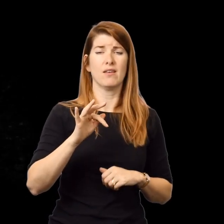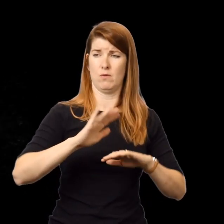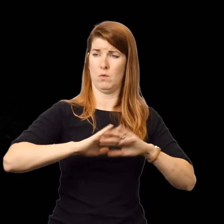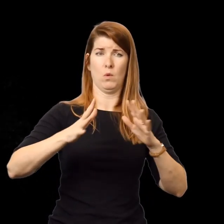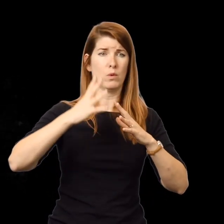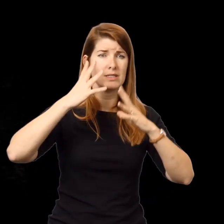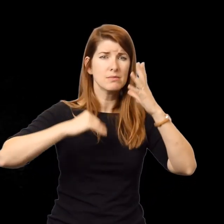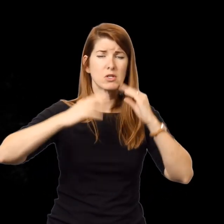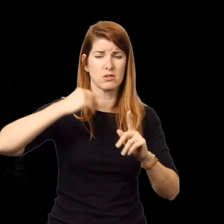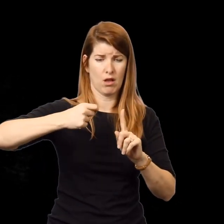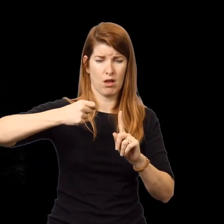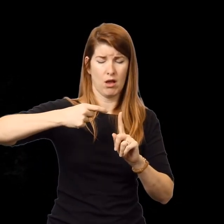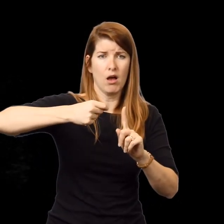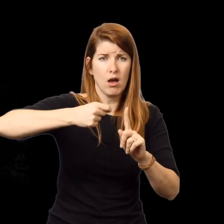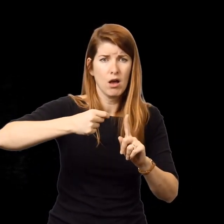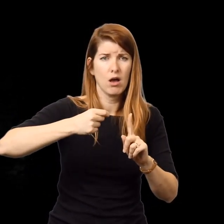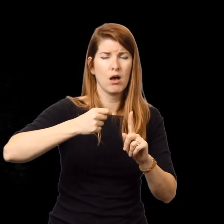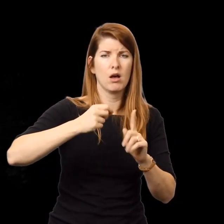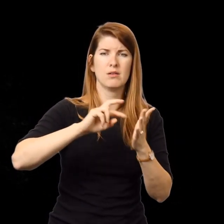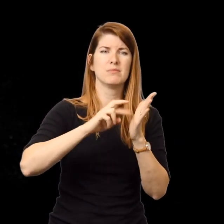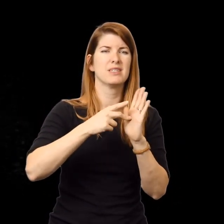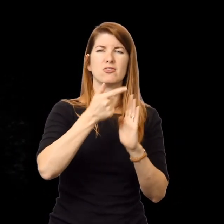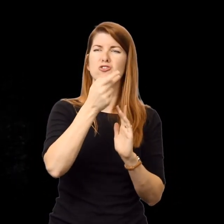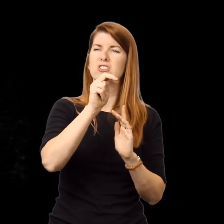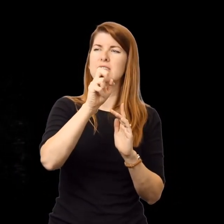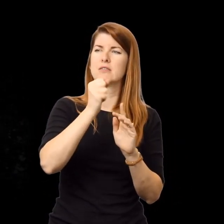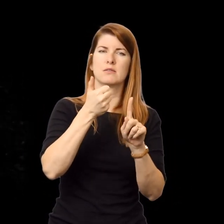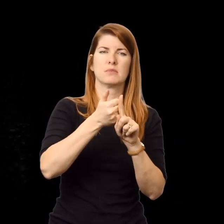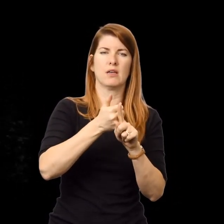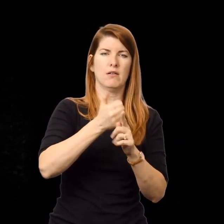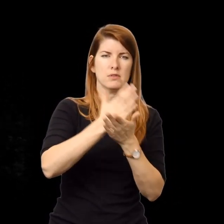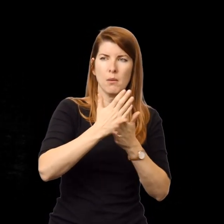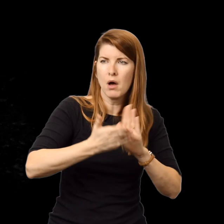And if it doesn't have those experiences, the genes won't be expressed.